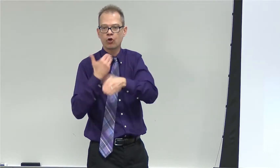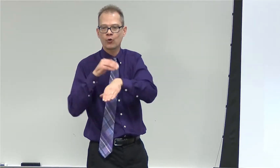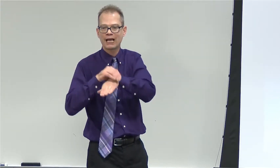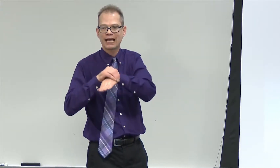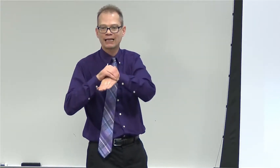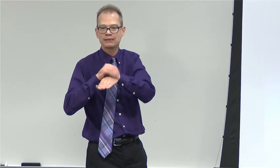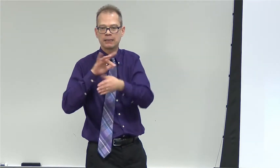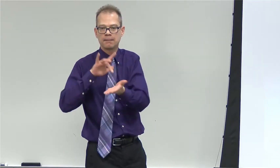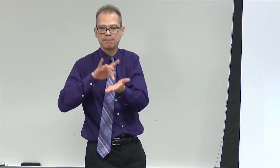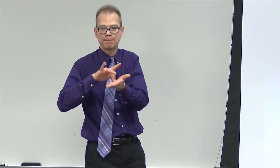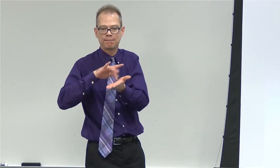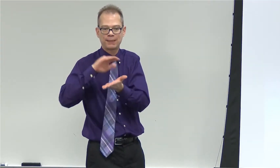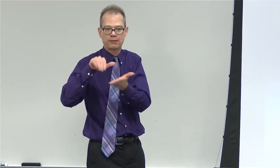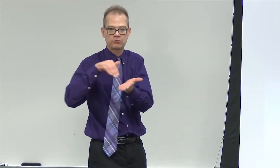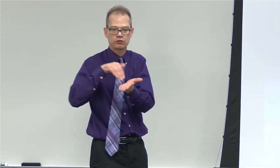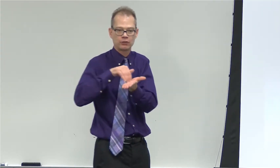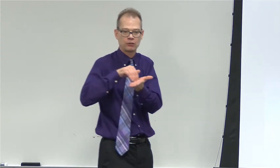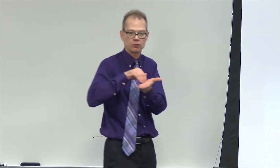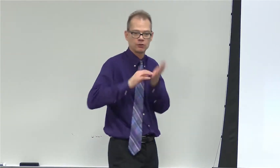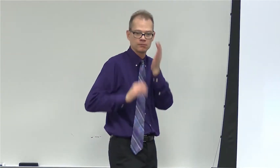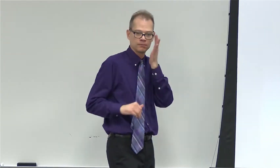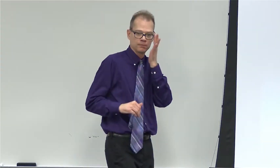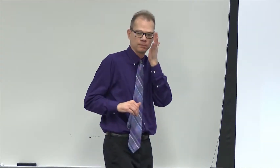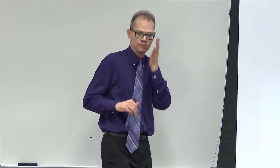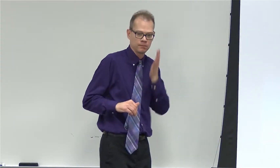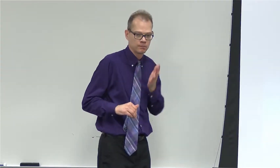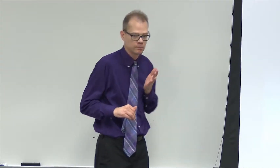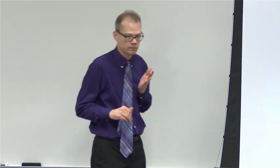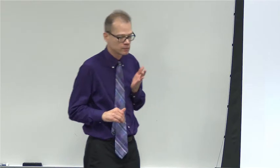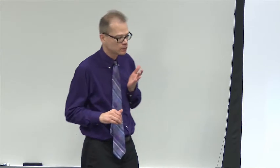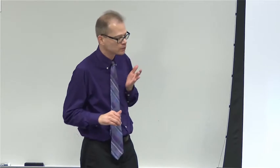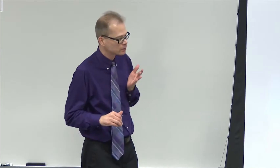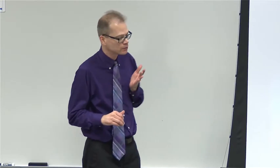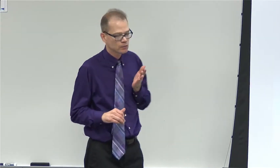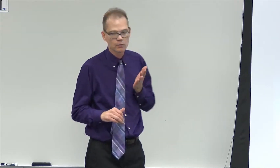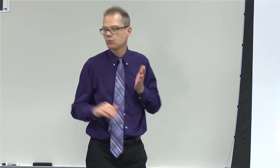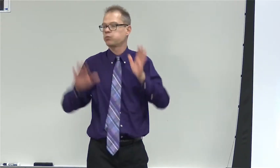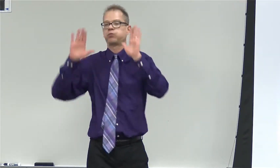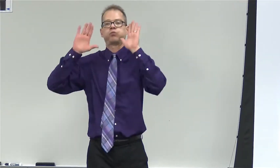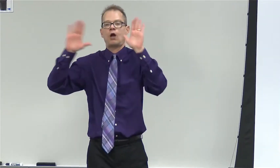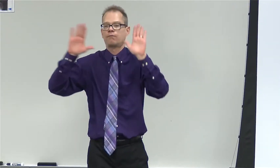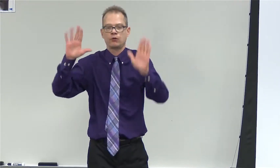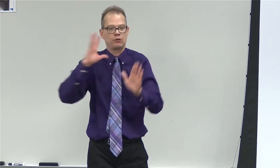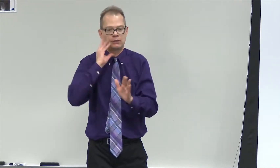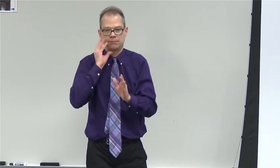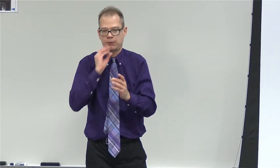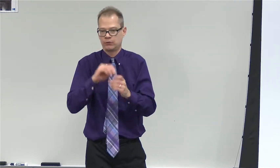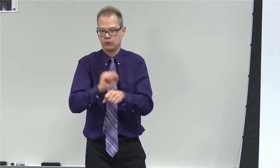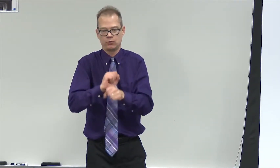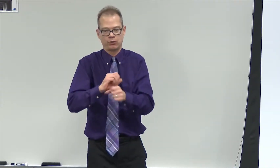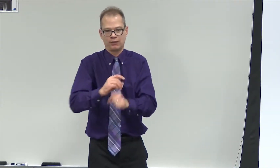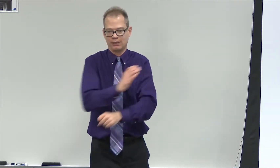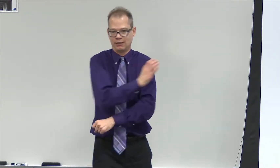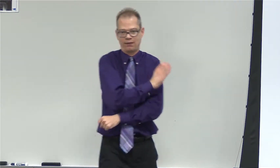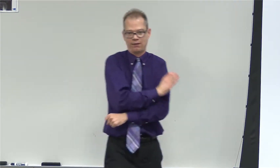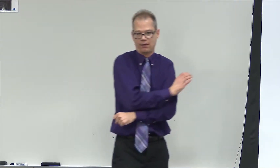That was at Tufts New England Pediatric Center. It was a wonderful experience for me, working in that clinic.